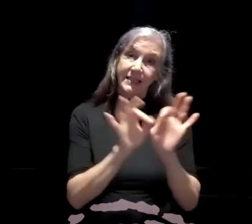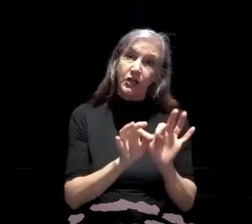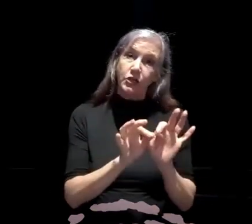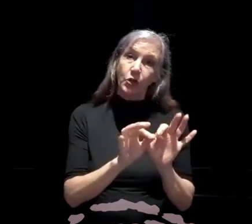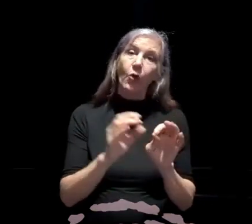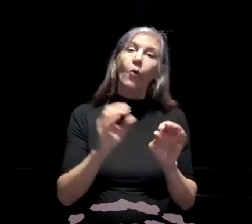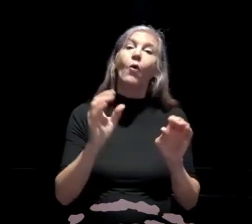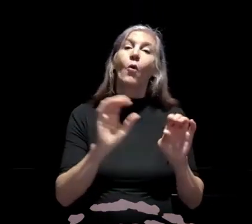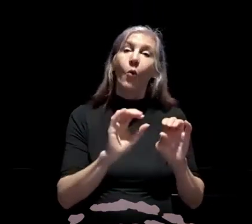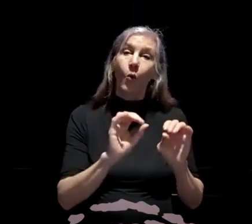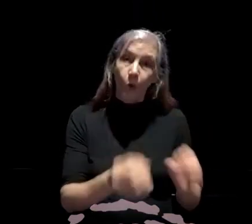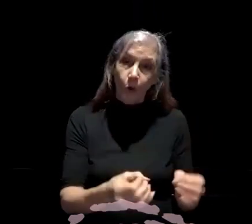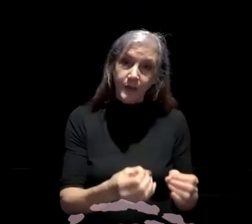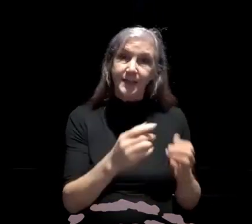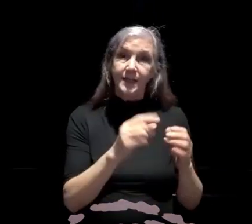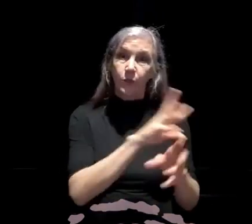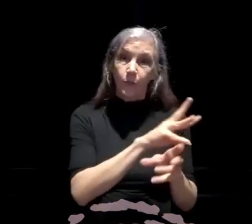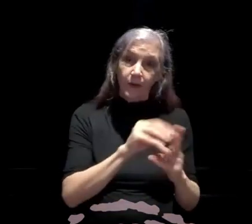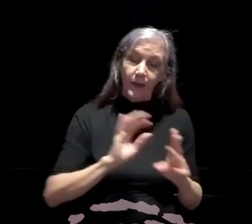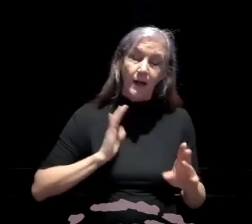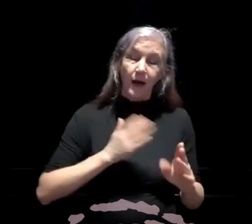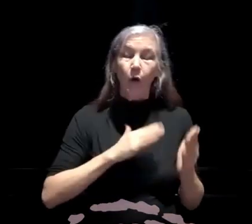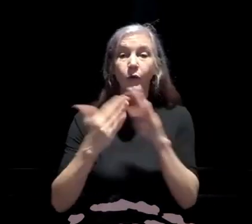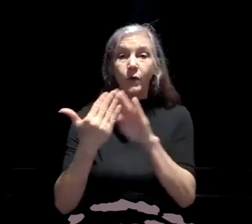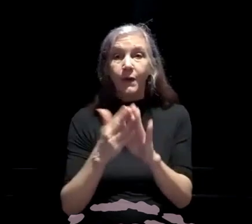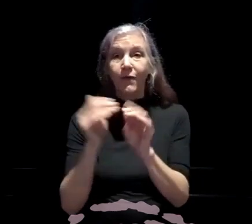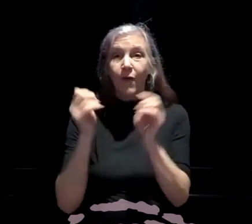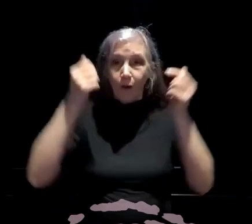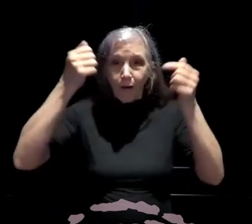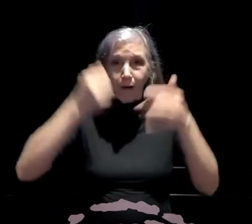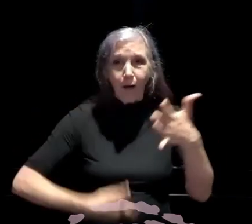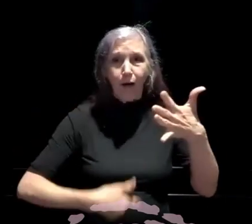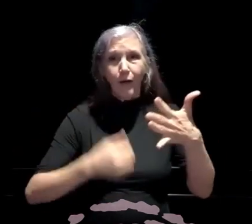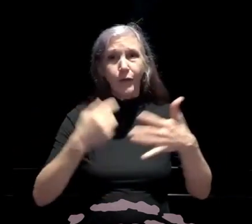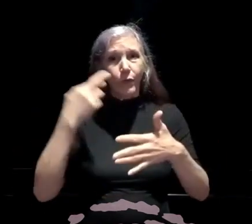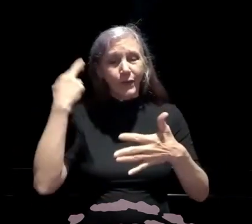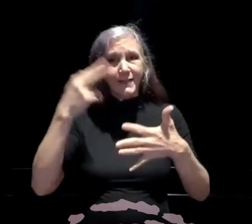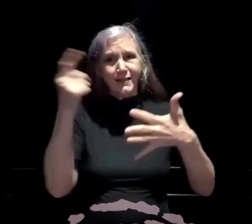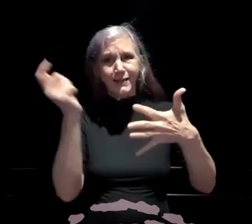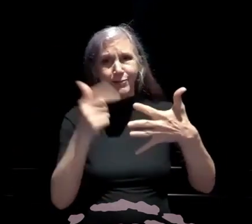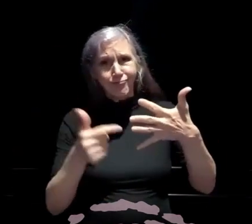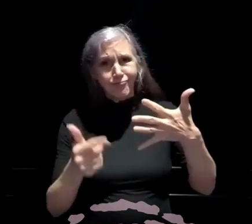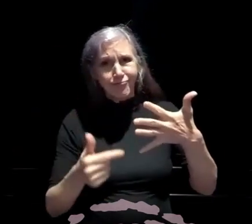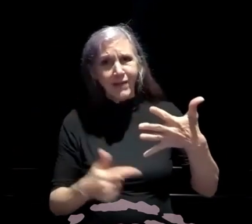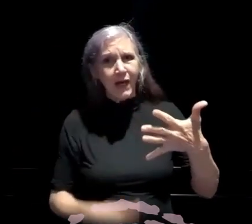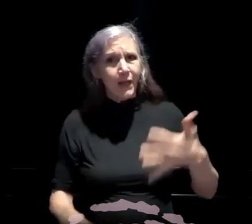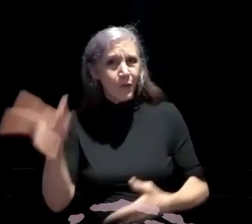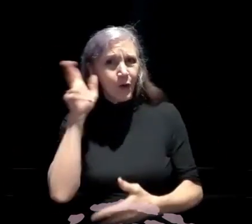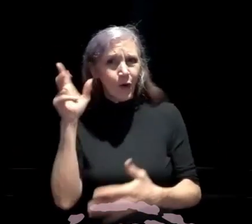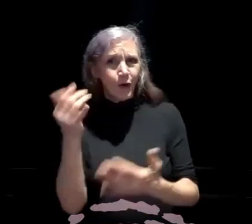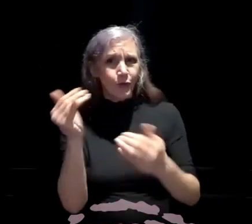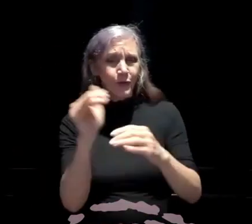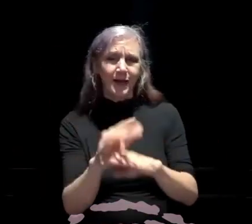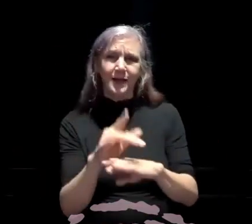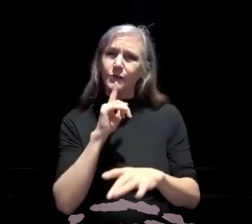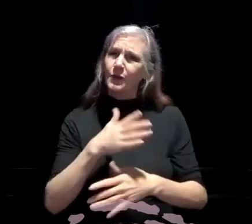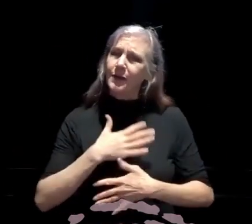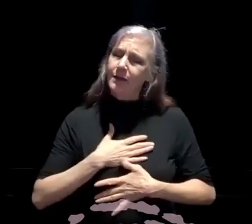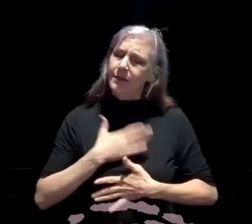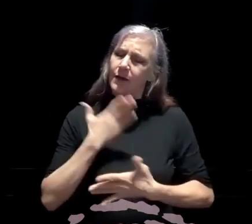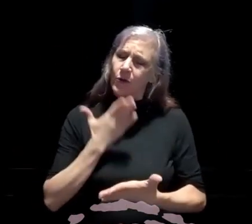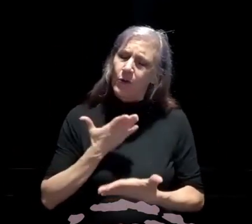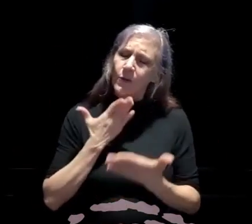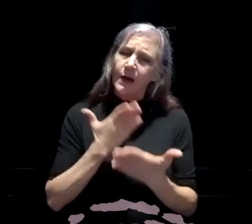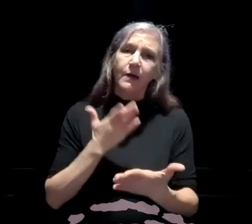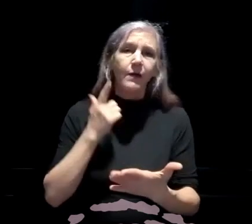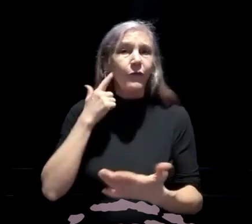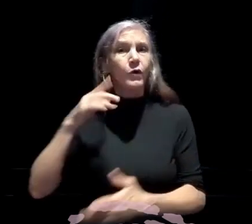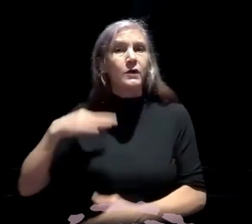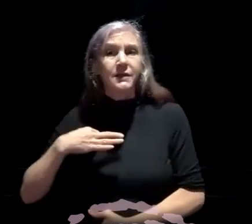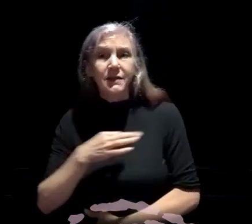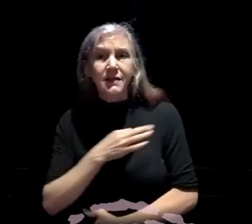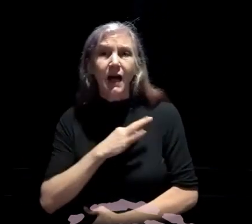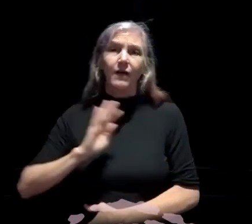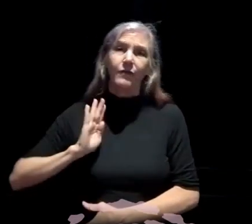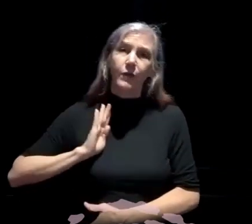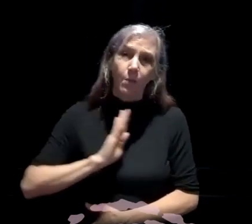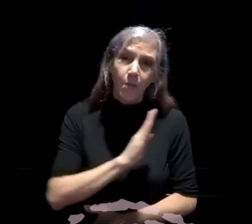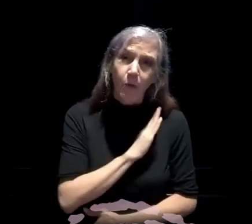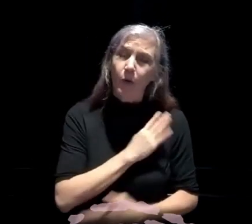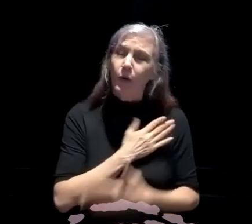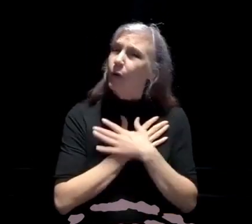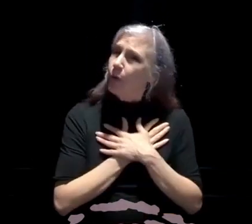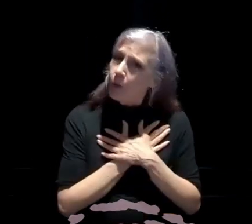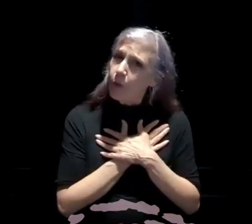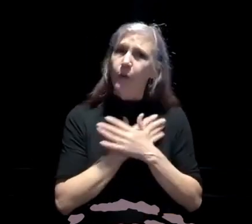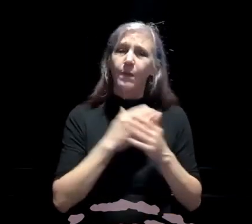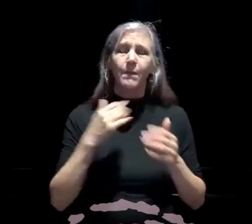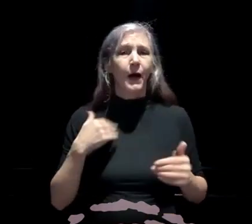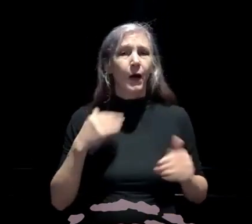Organization and our community for all the reasons that we heard tonight and so it is with deep deep deep gratitude that on behalf of not only the staff but the board my fearless board partners.